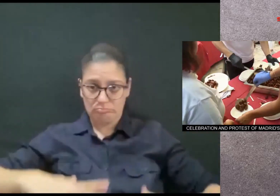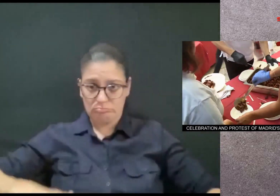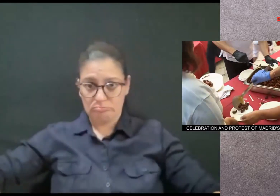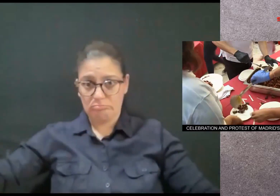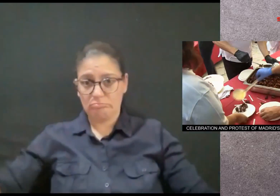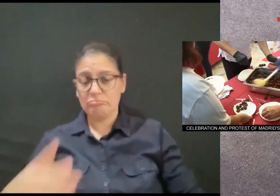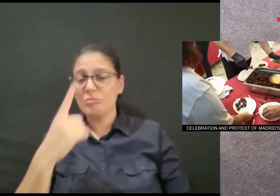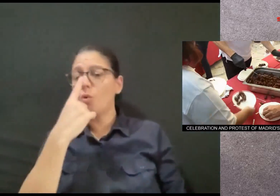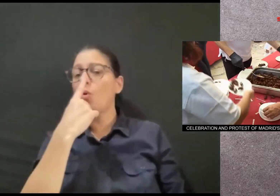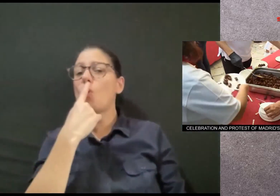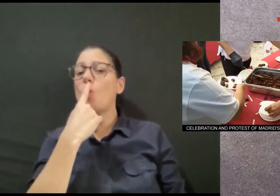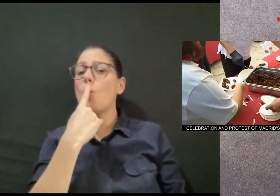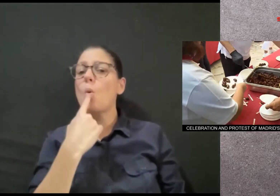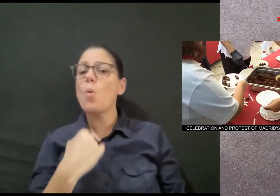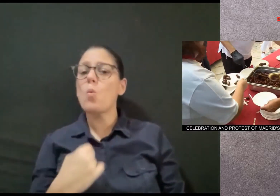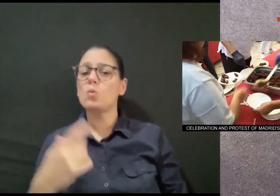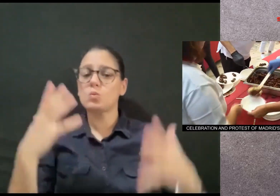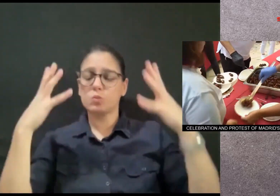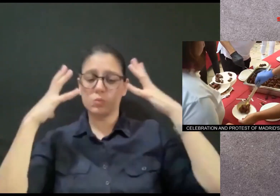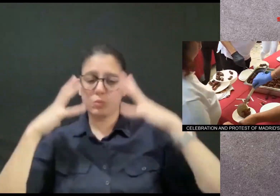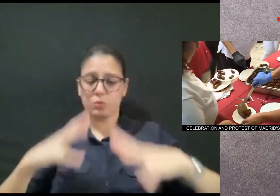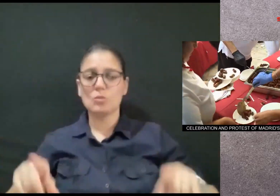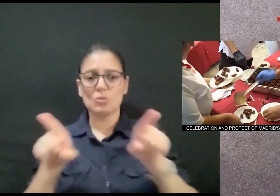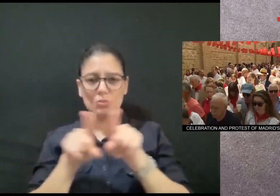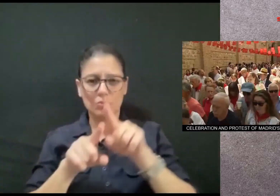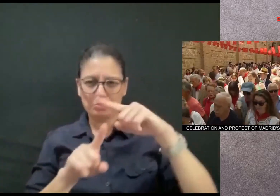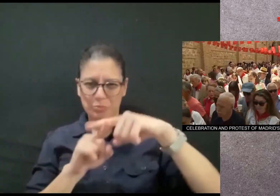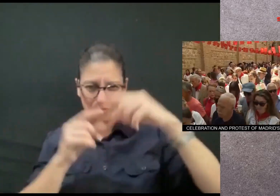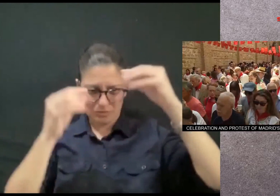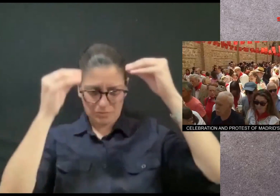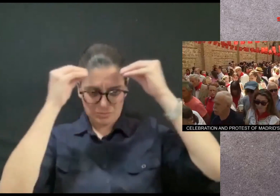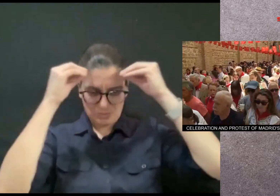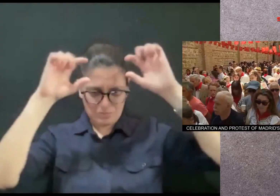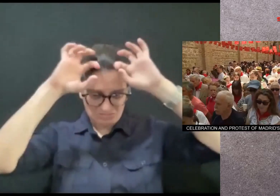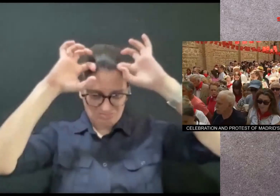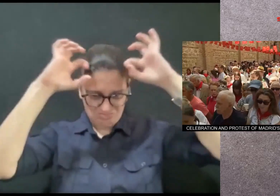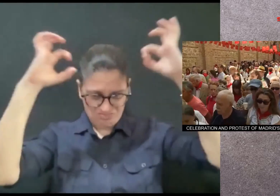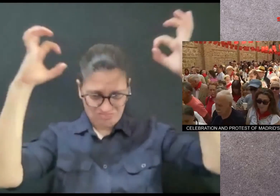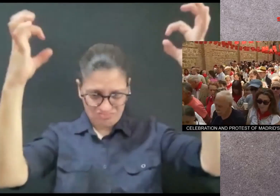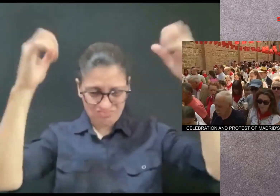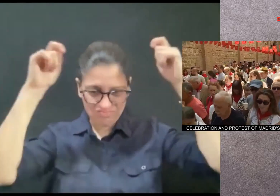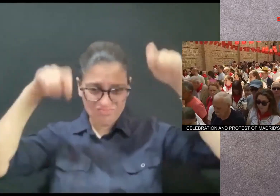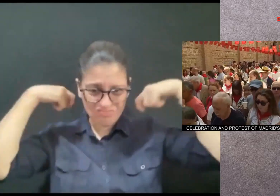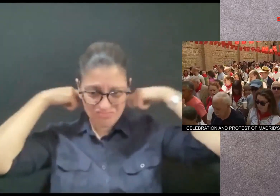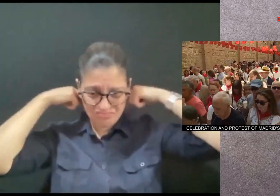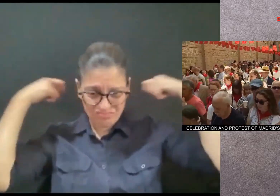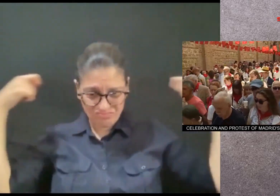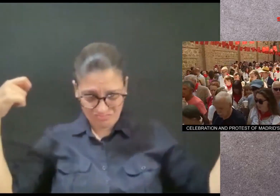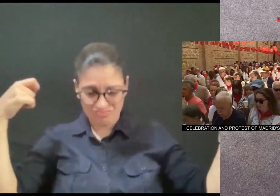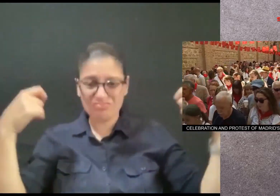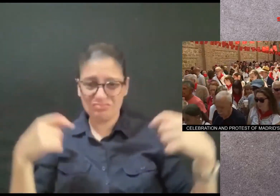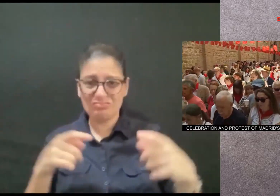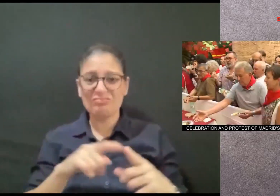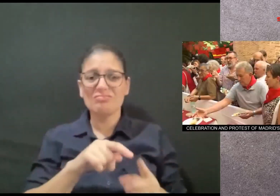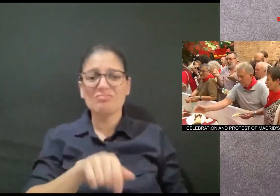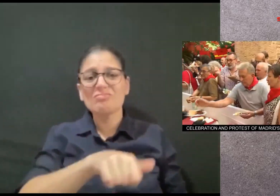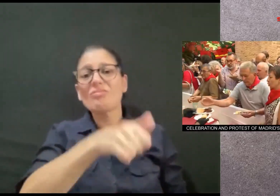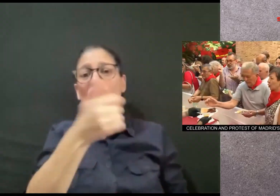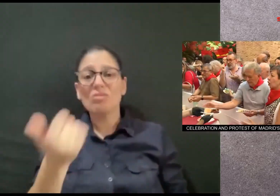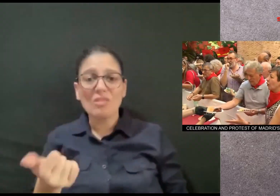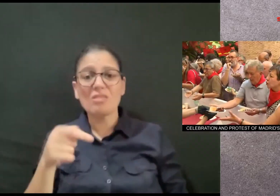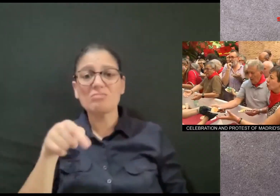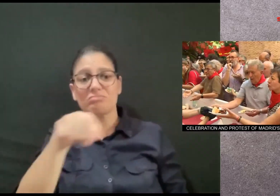full-length red robes covering their bodies head to toe with bullhorns attached others